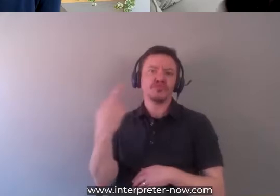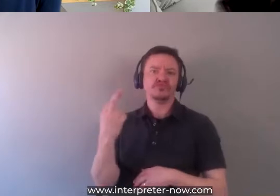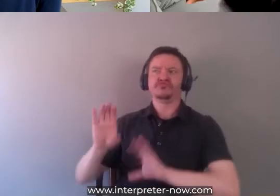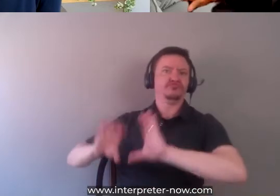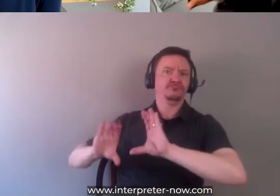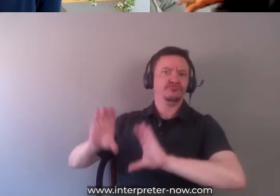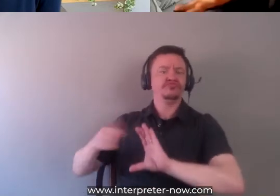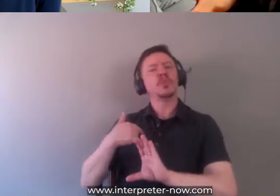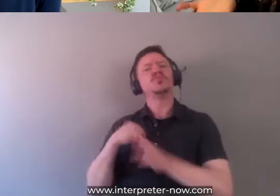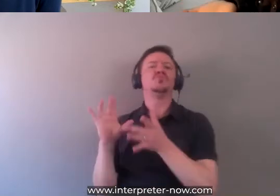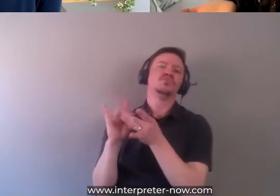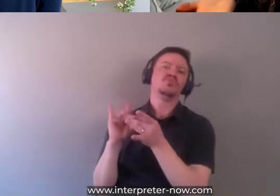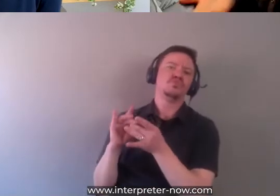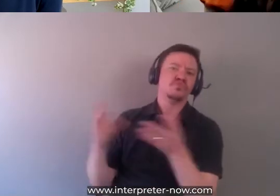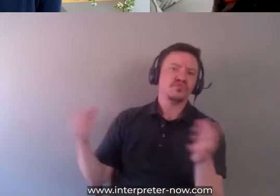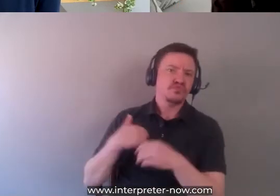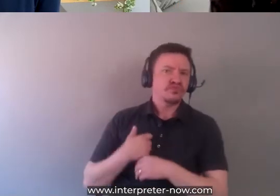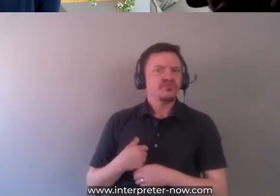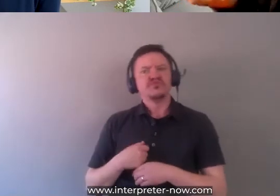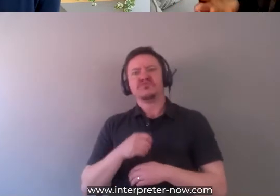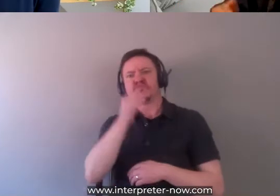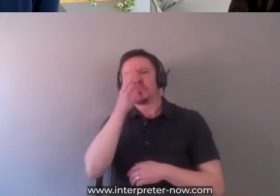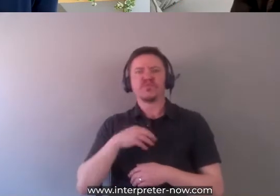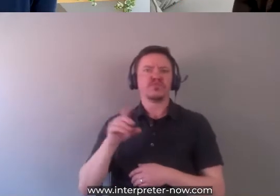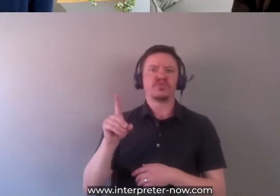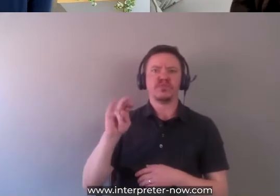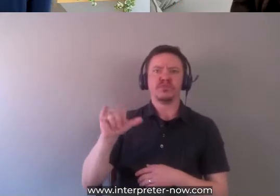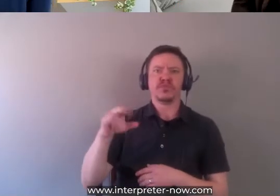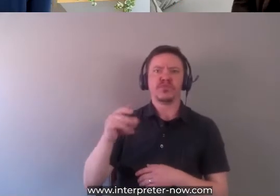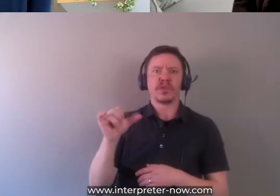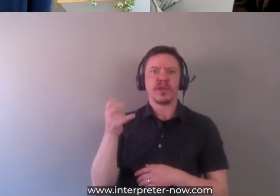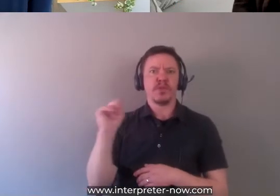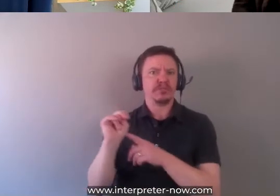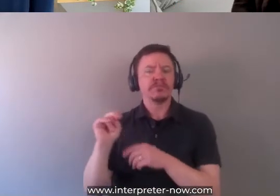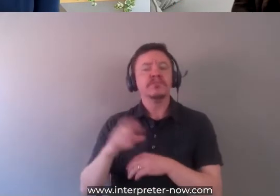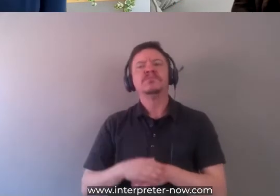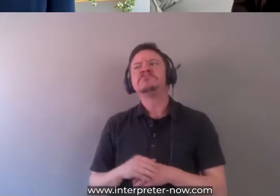casually mentions Dolly Parton, it comes up in conversation. Then a couple days later,